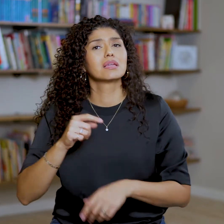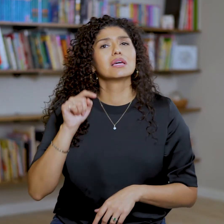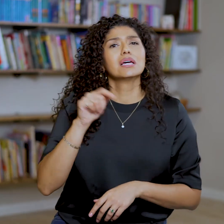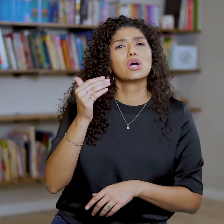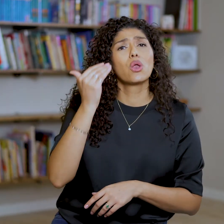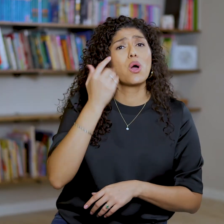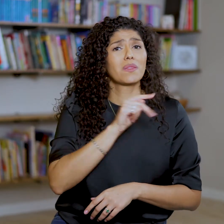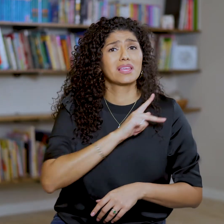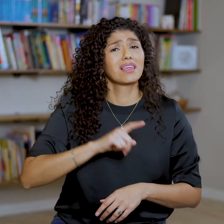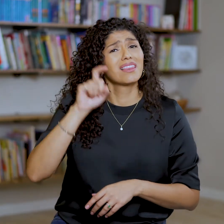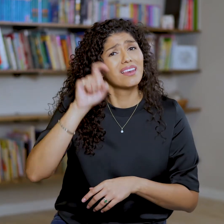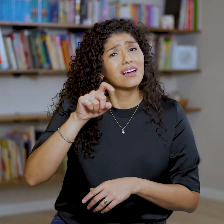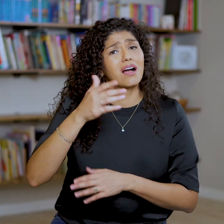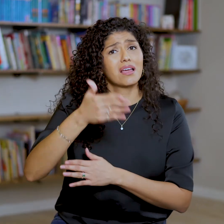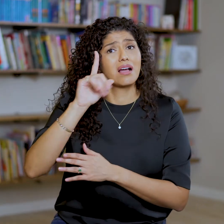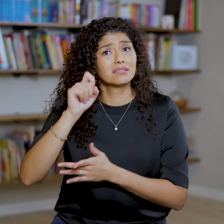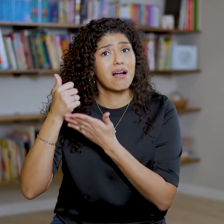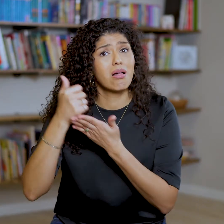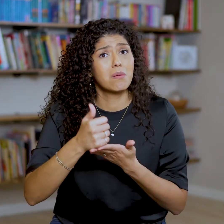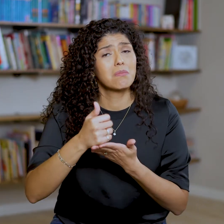he knows the king needs God’s help